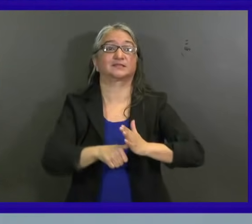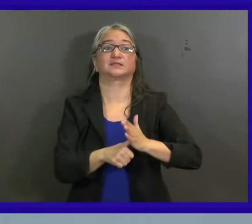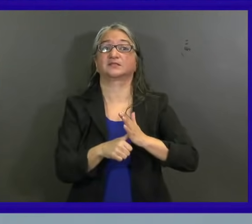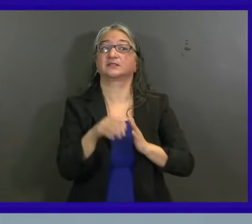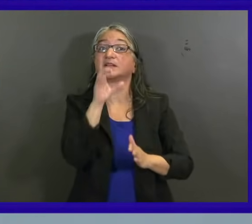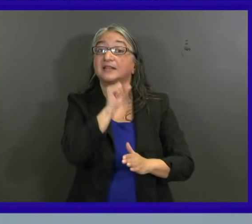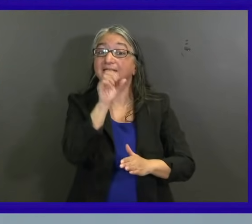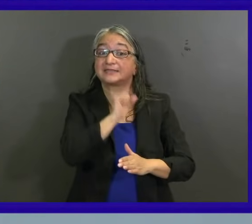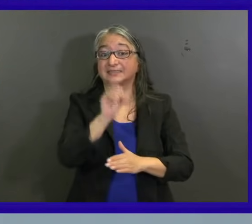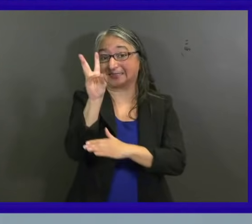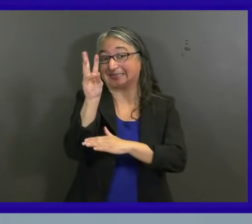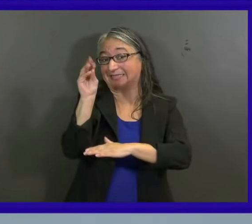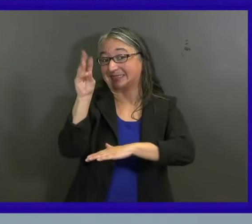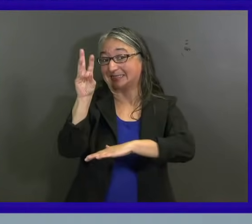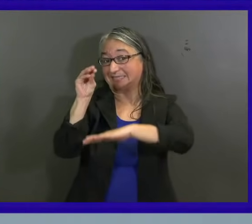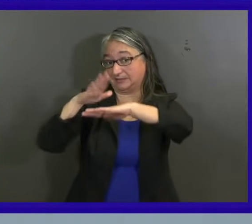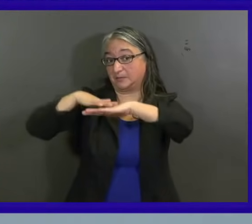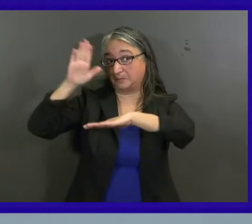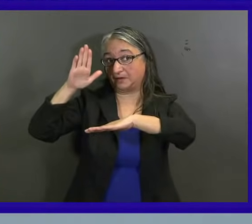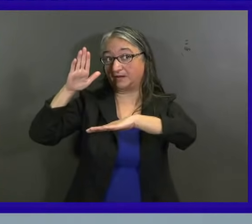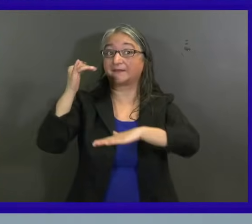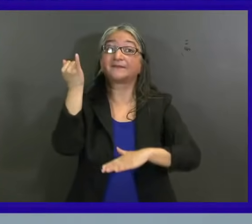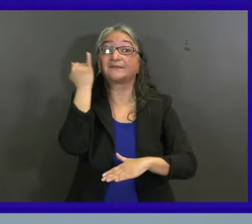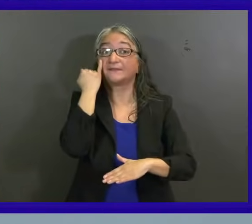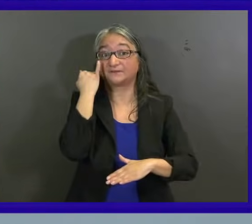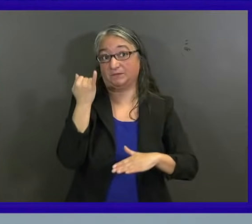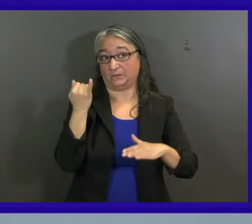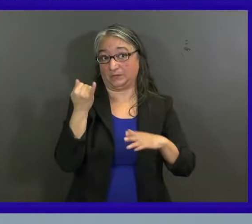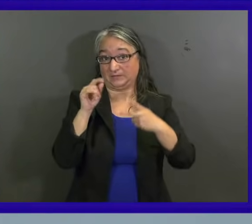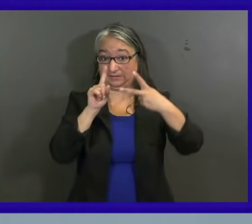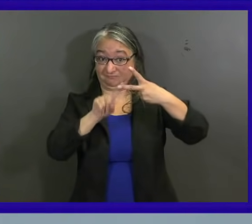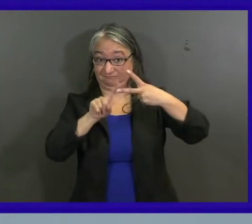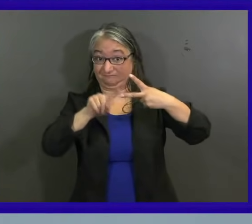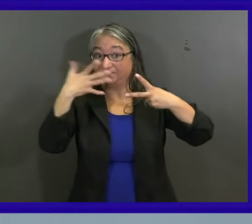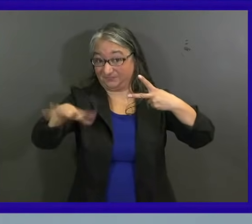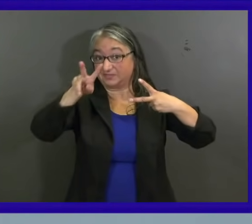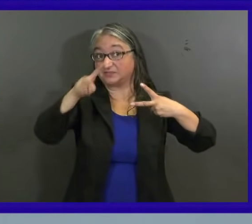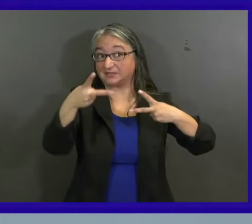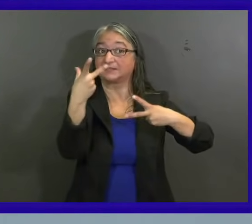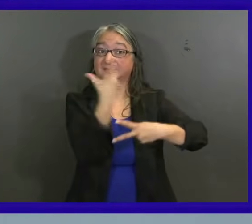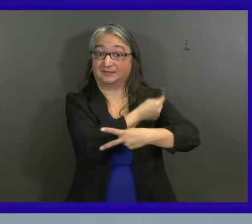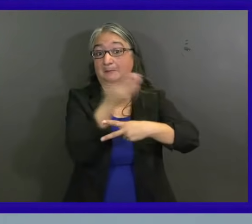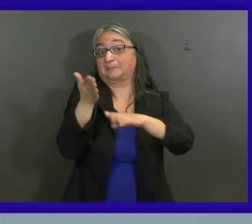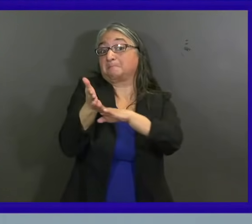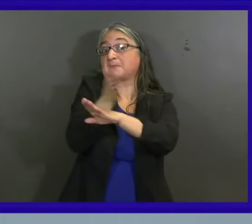older who received their second dose on or before july 10th to go get a third dose immediately